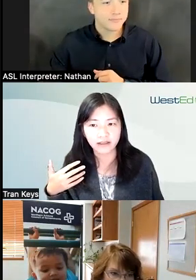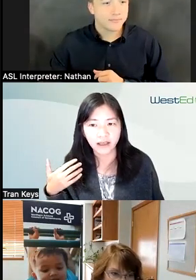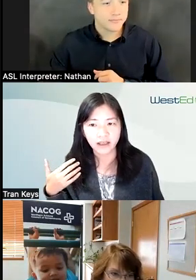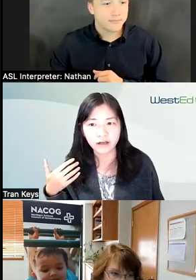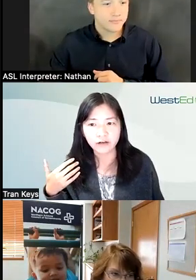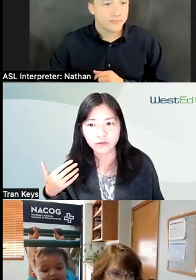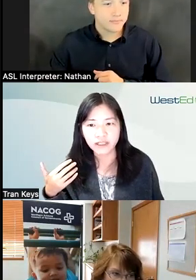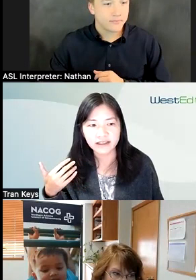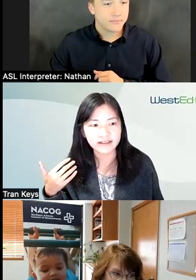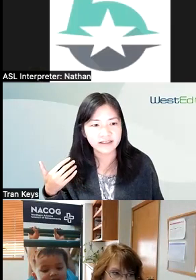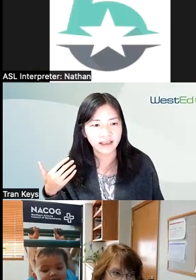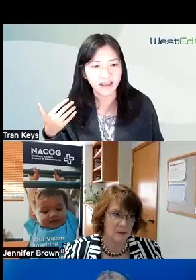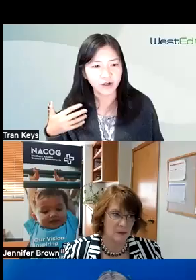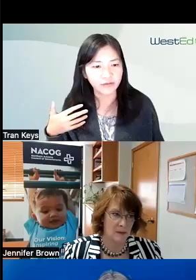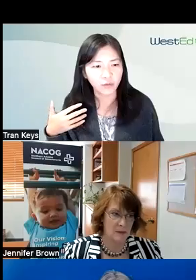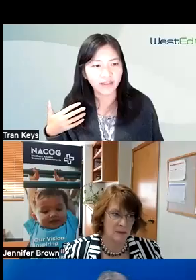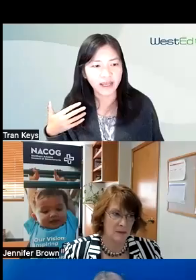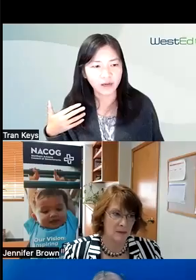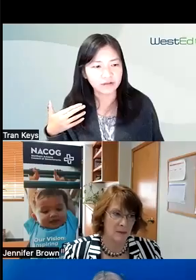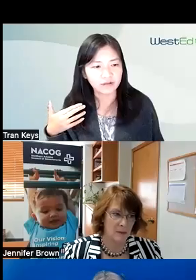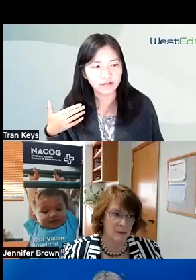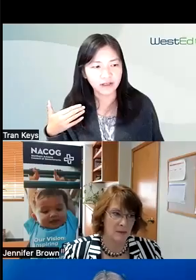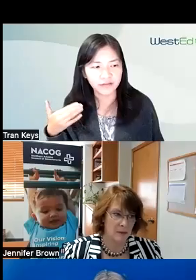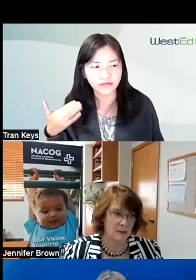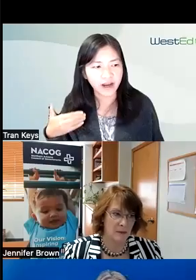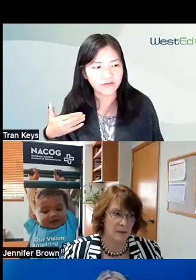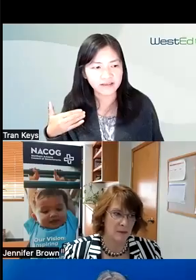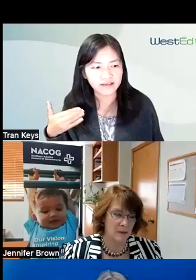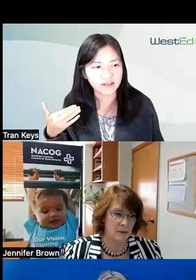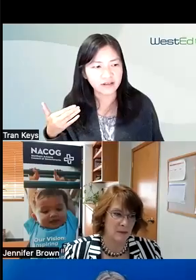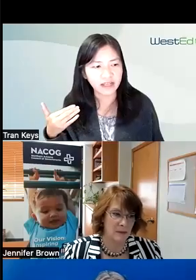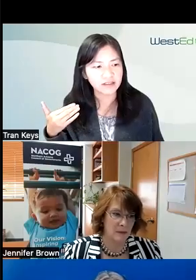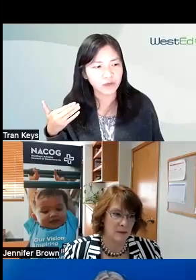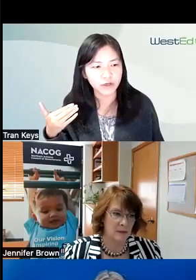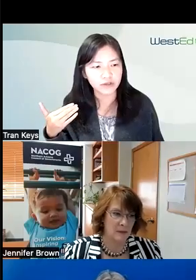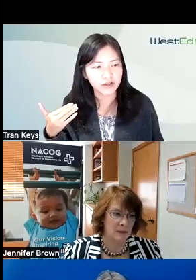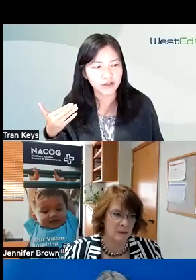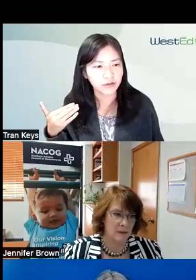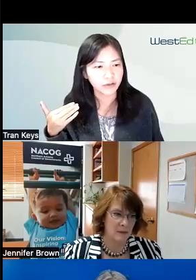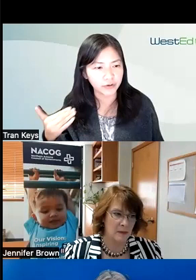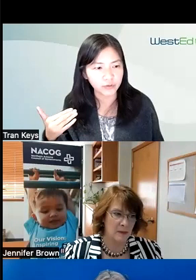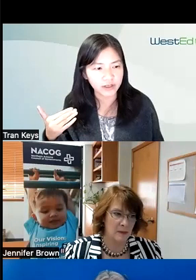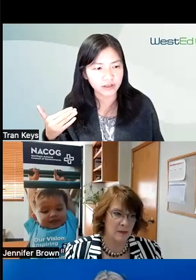Here, for me, is the one...of the five things listed here, I just want to bring your attention